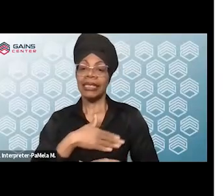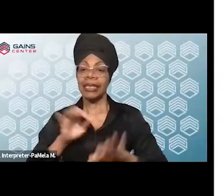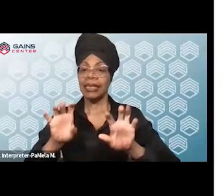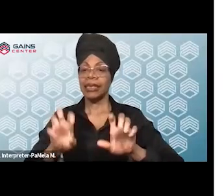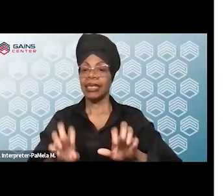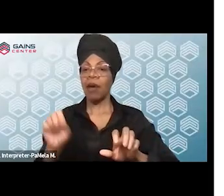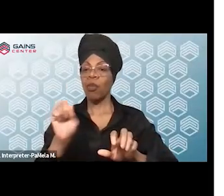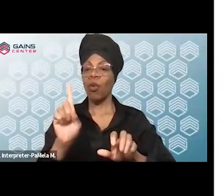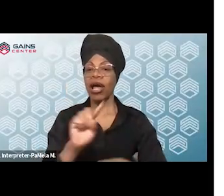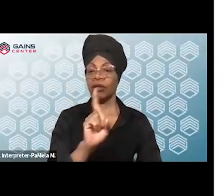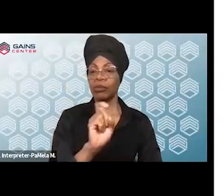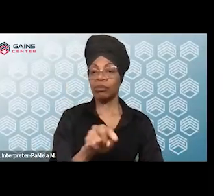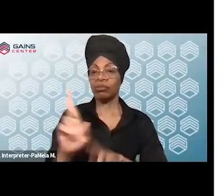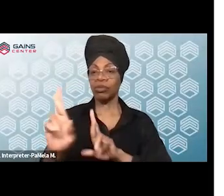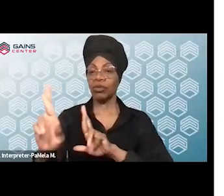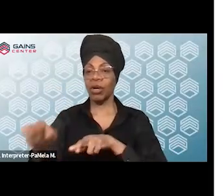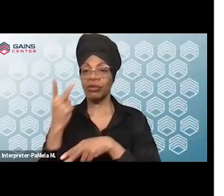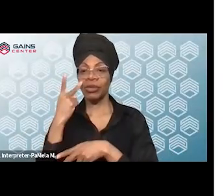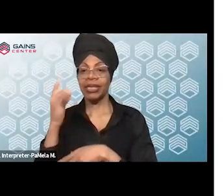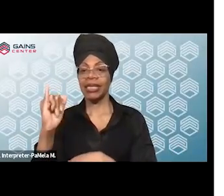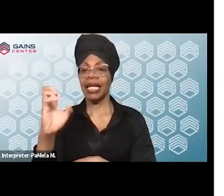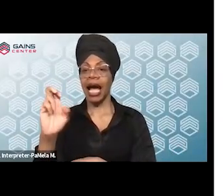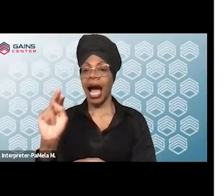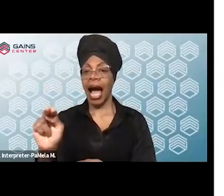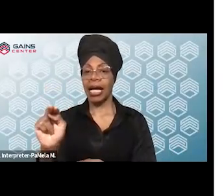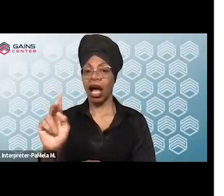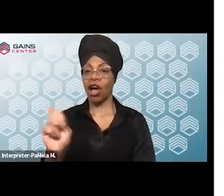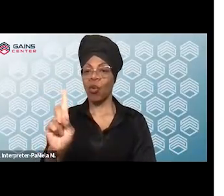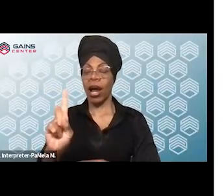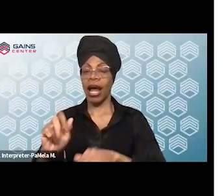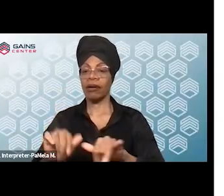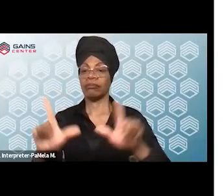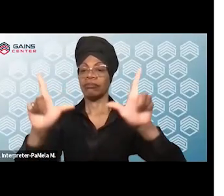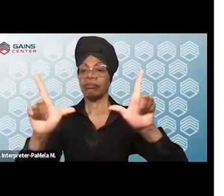and you can see the icon for the Q&A pod at the bottom of your Zoom platform.